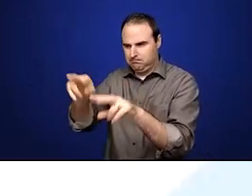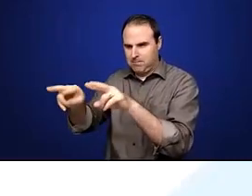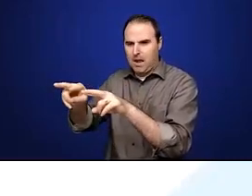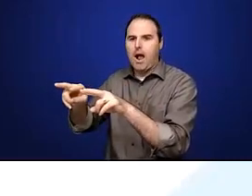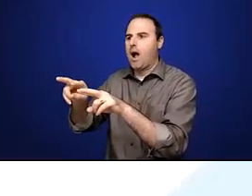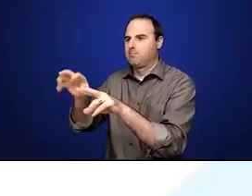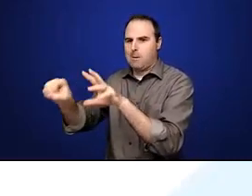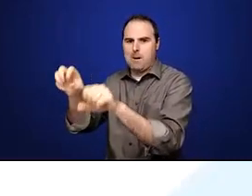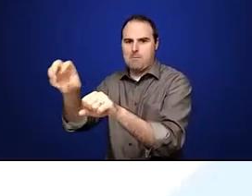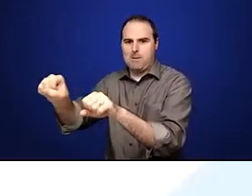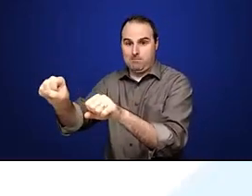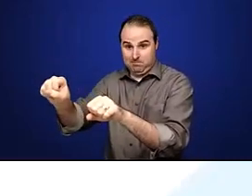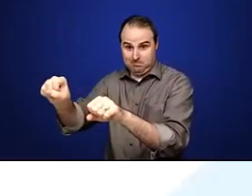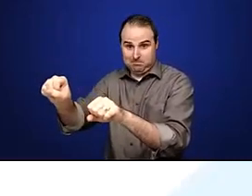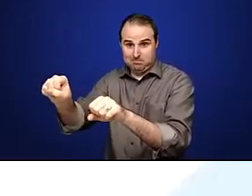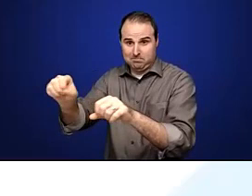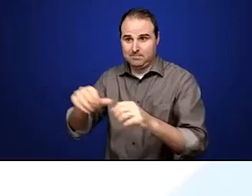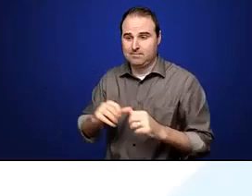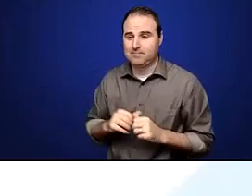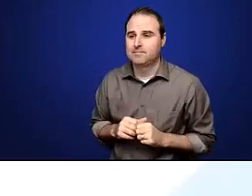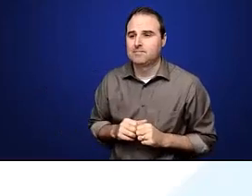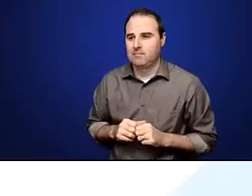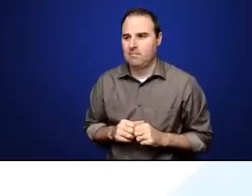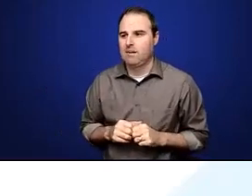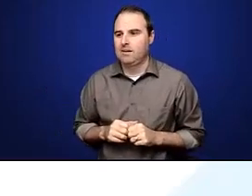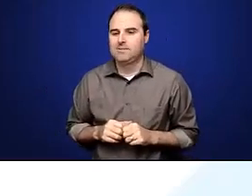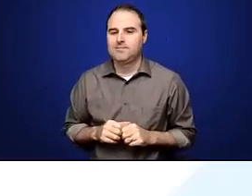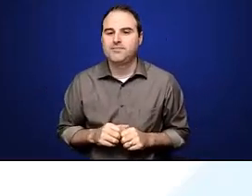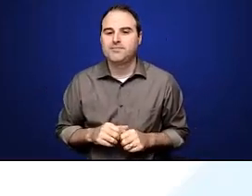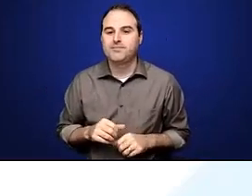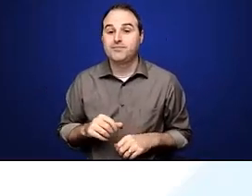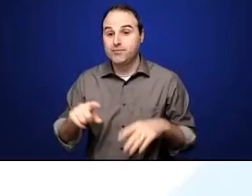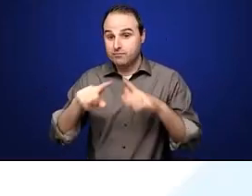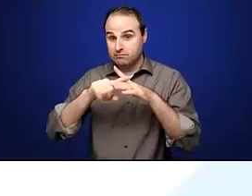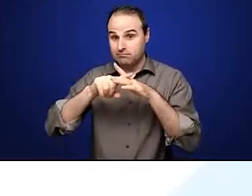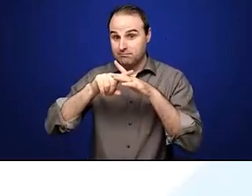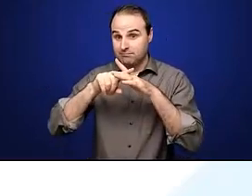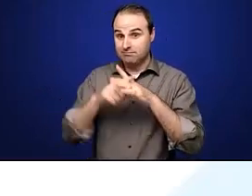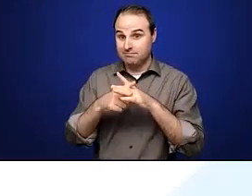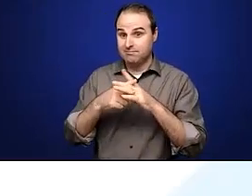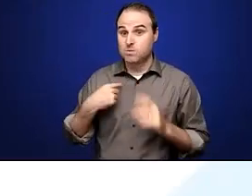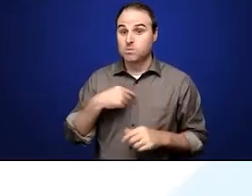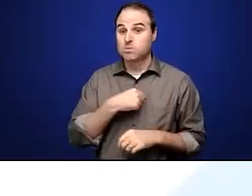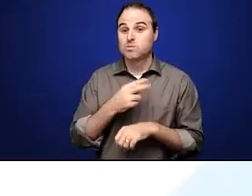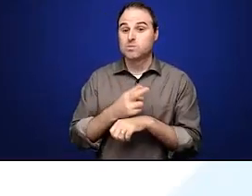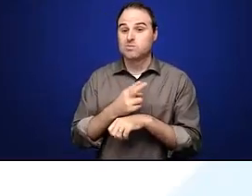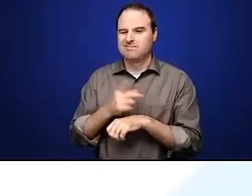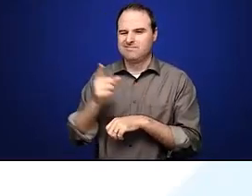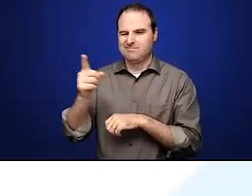And so to start, we used this online thing that you can use, an online program called Slido, which